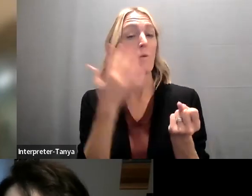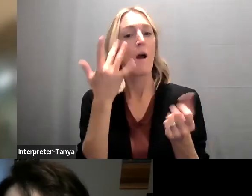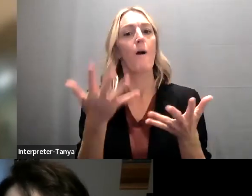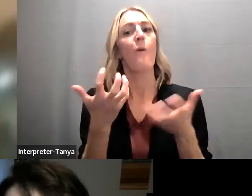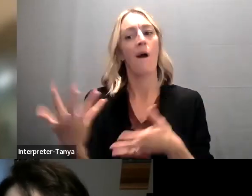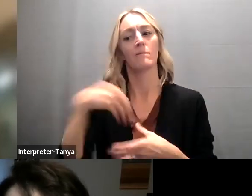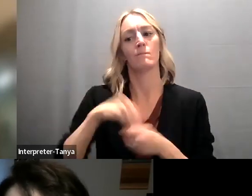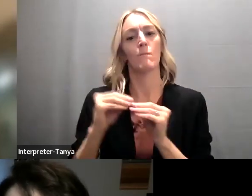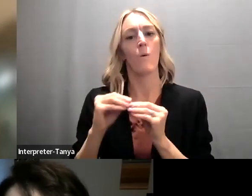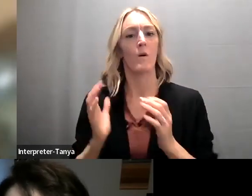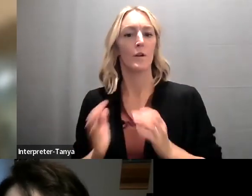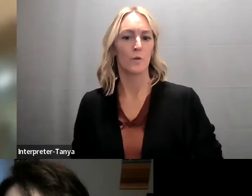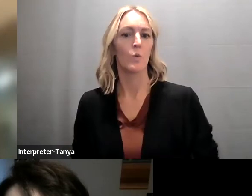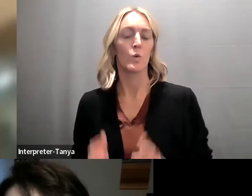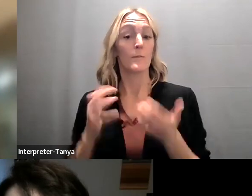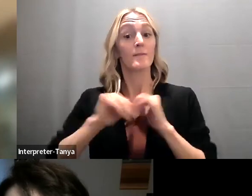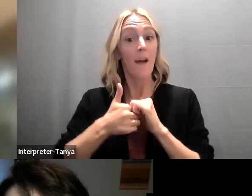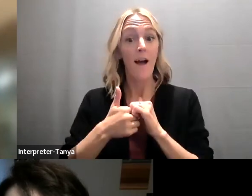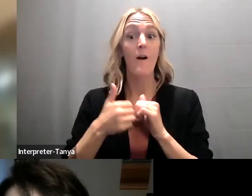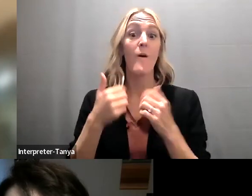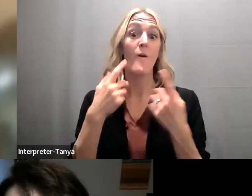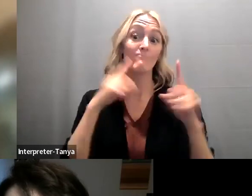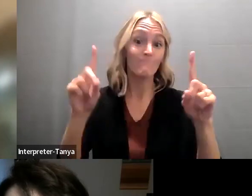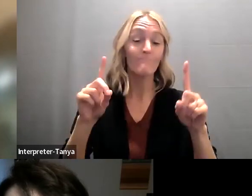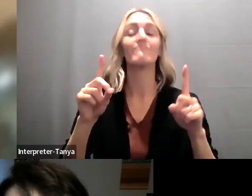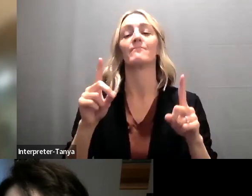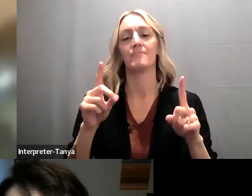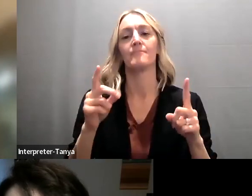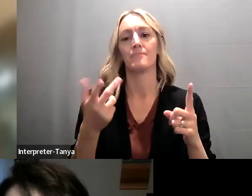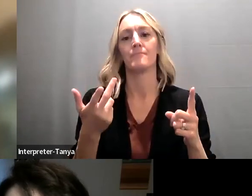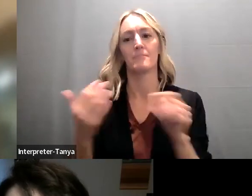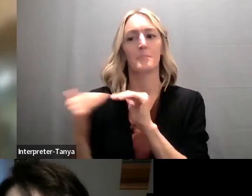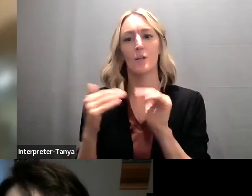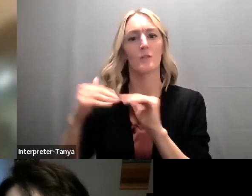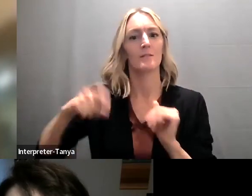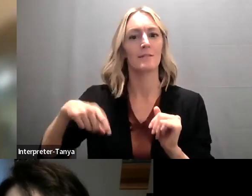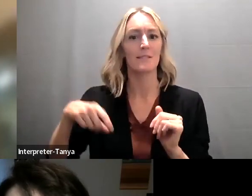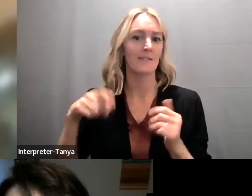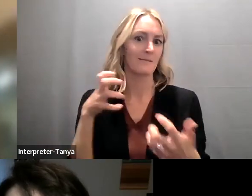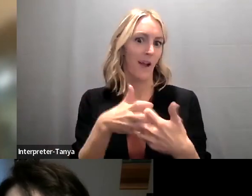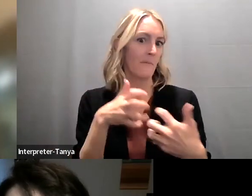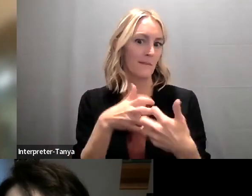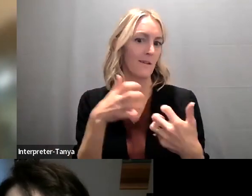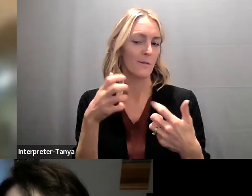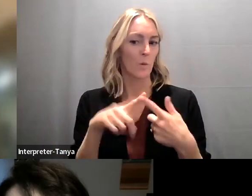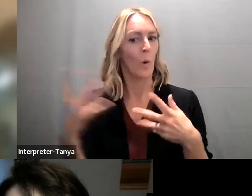more. We knew in order to do that successfully our peers were going to need accommodations to participate and engage.